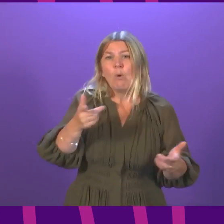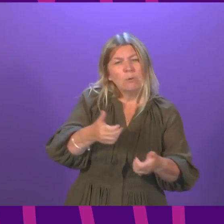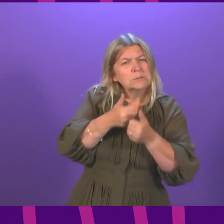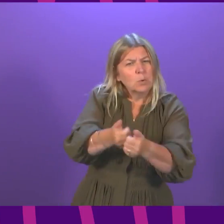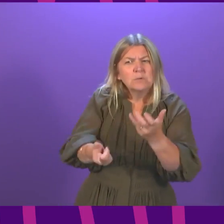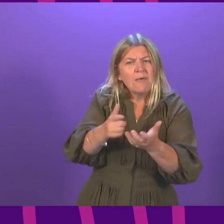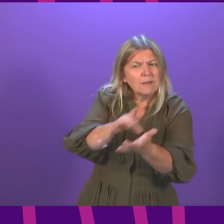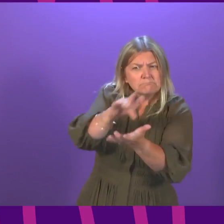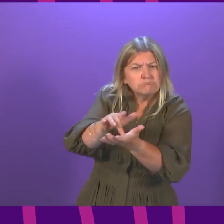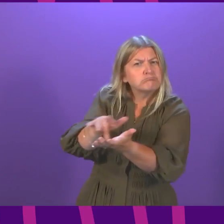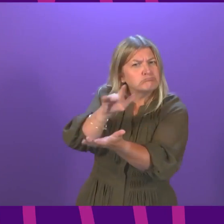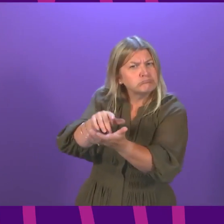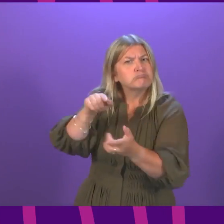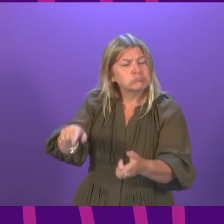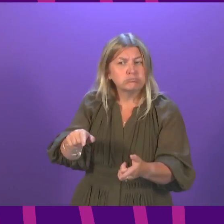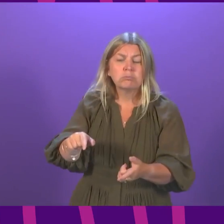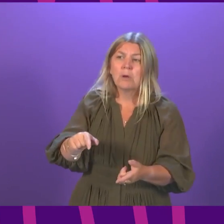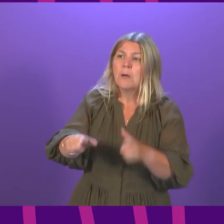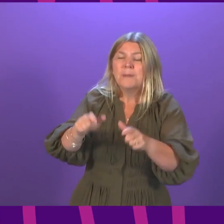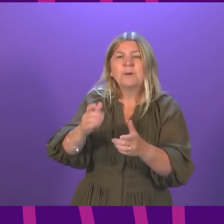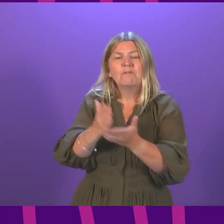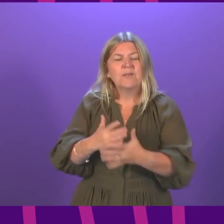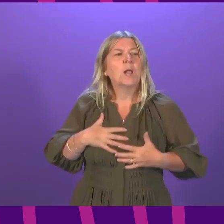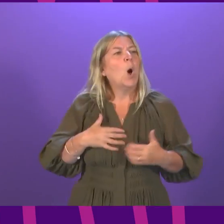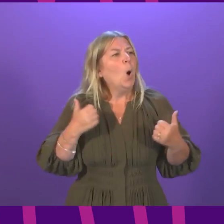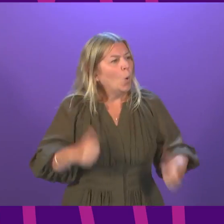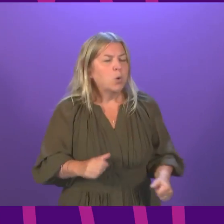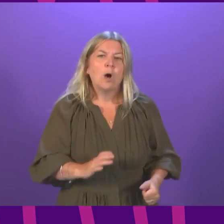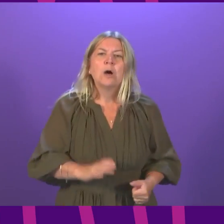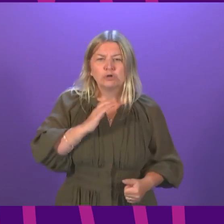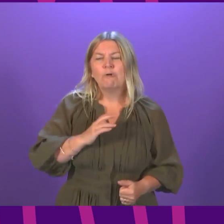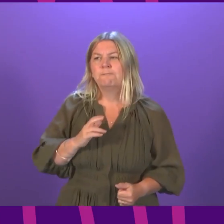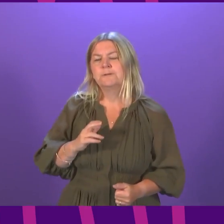can, so that people can have genuine hope that they can find a better future for themselves